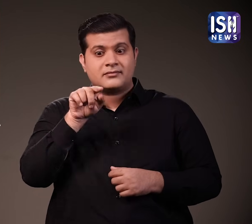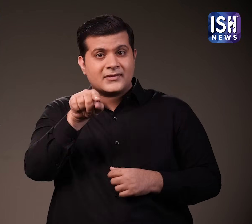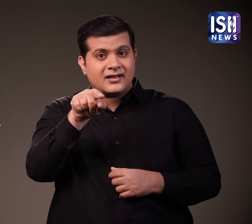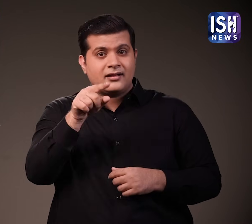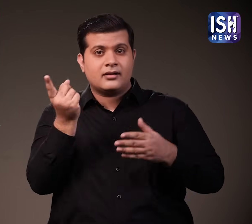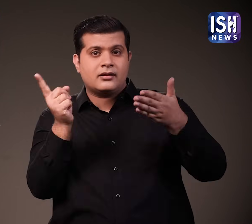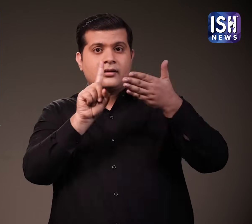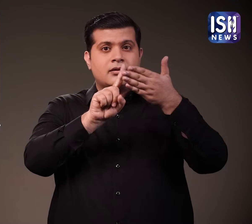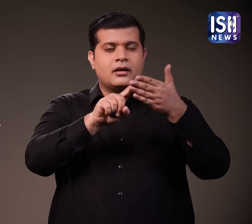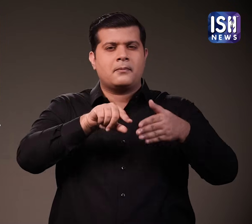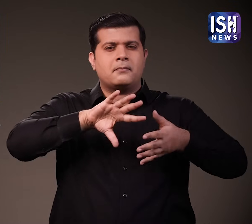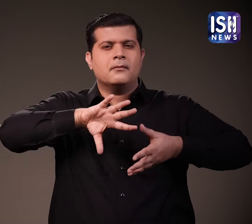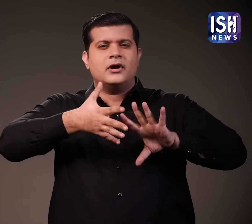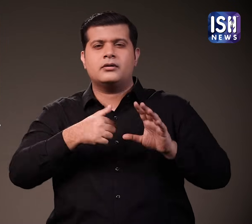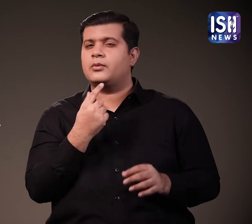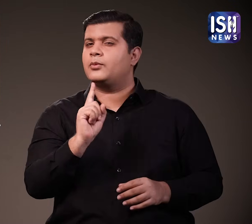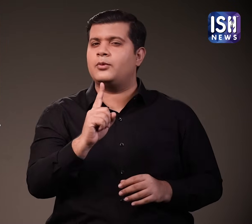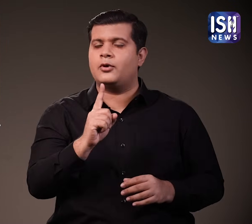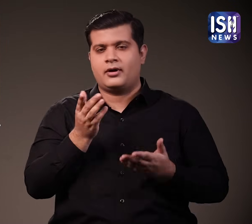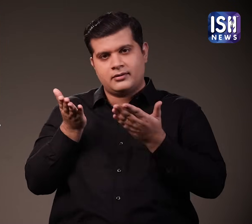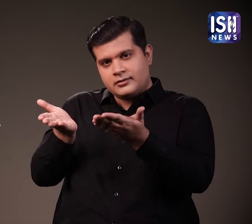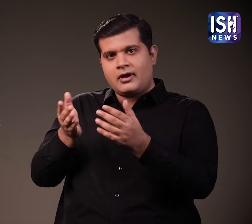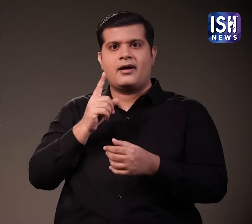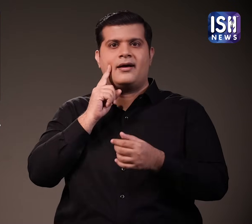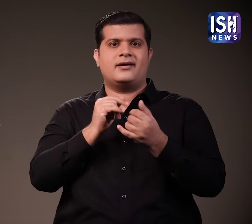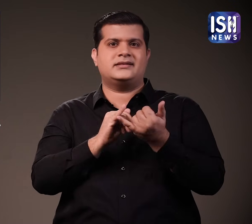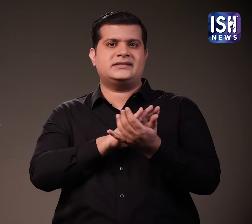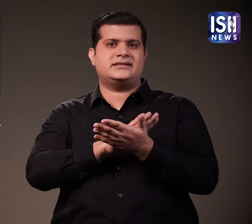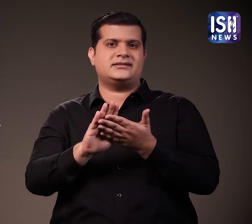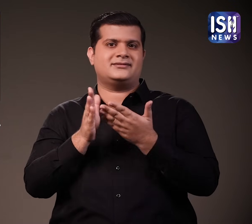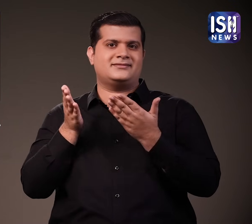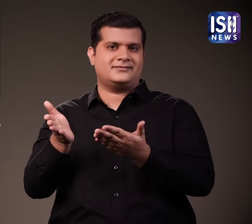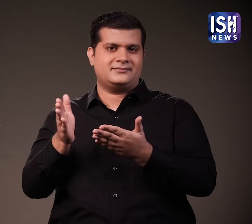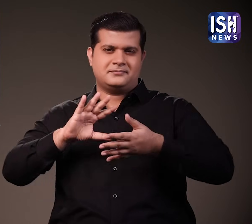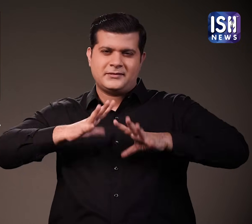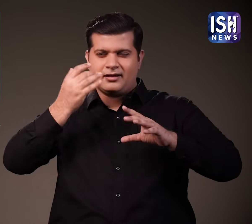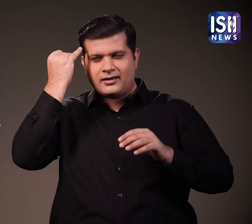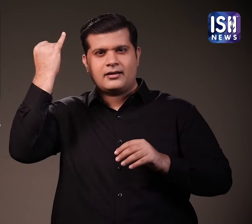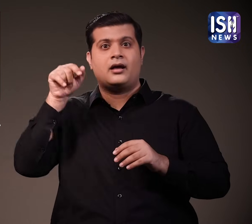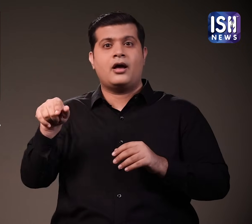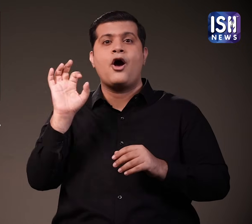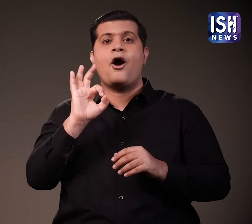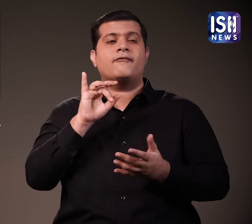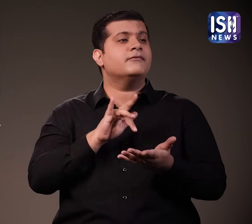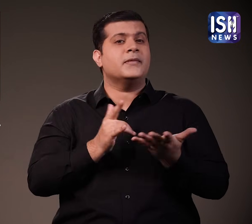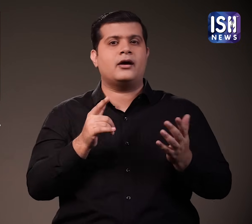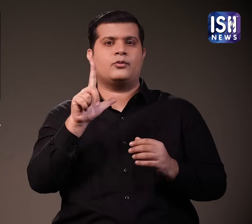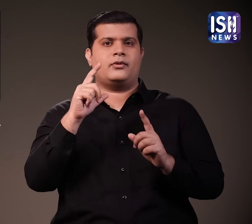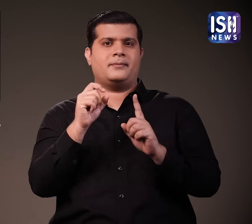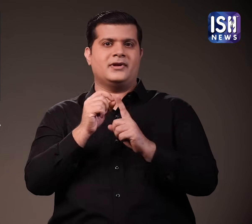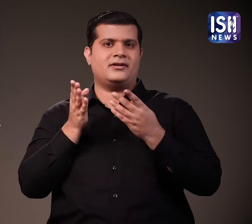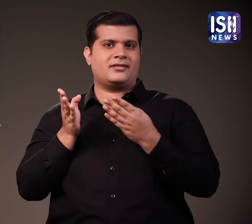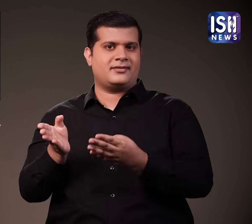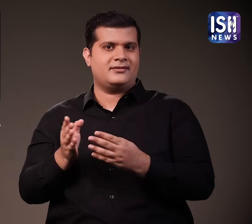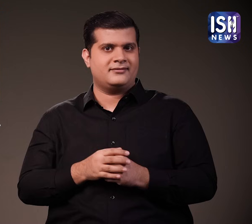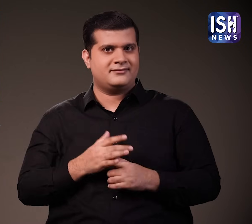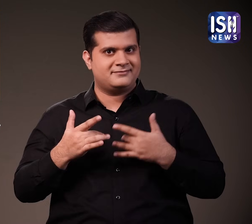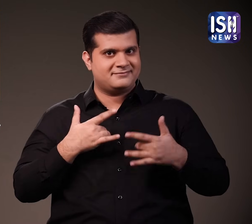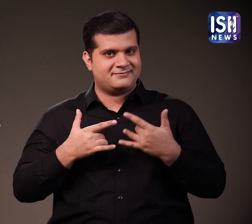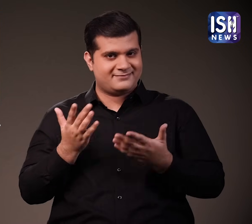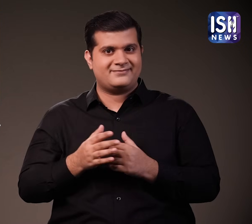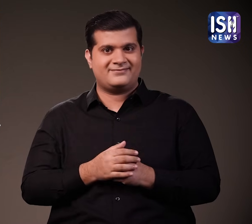This was a brainchild of India Signing Hands, a Lower Parel-based organisation.